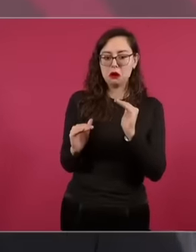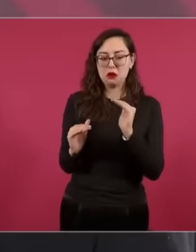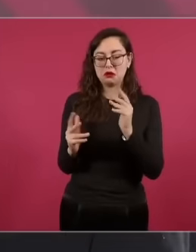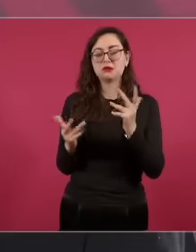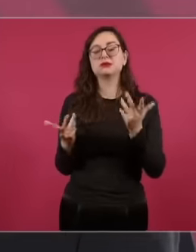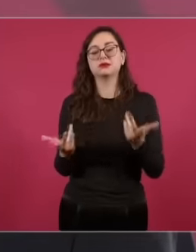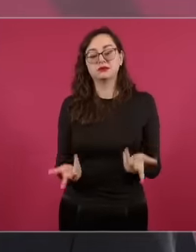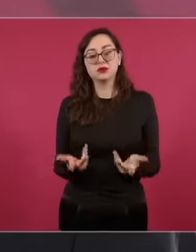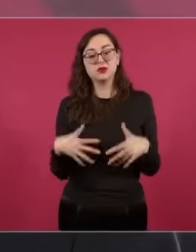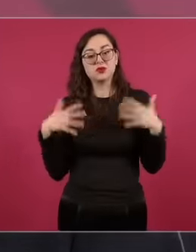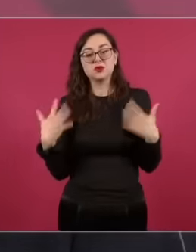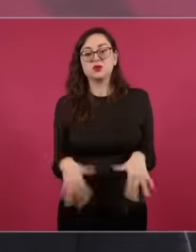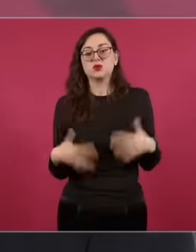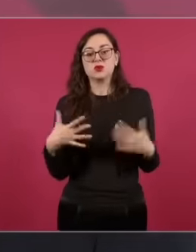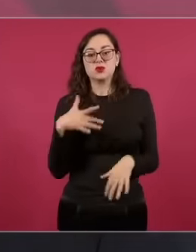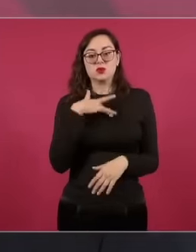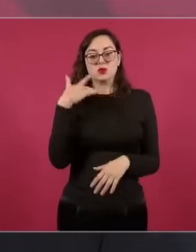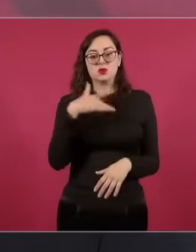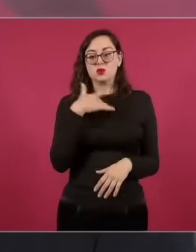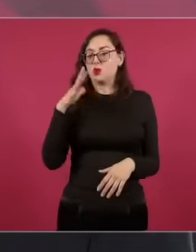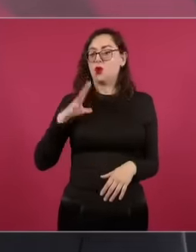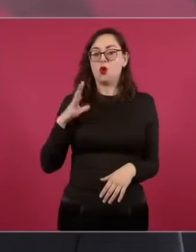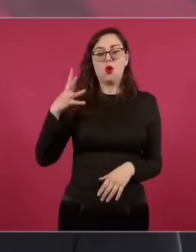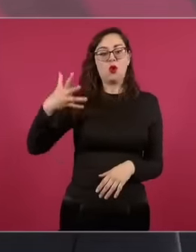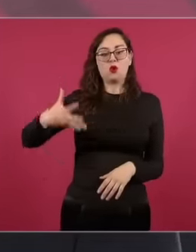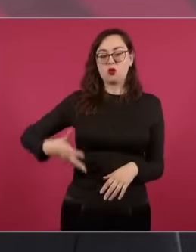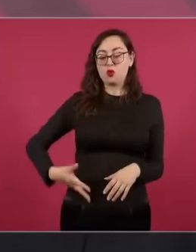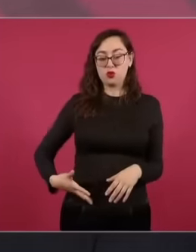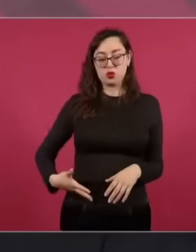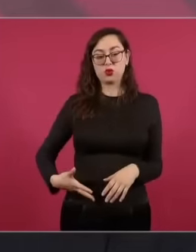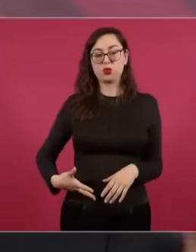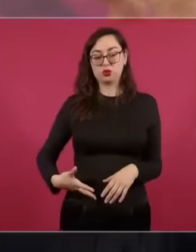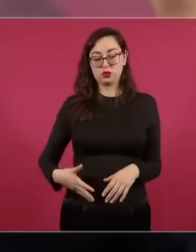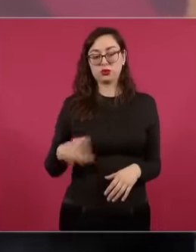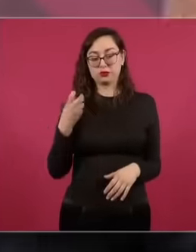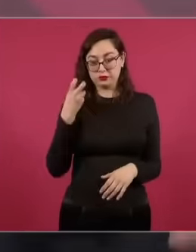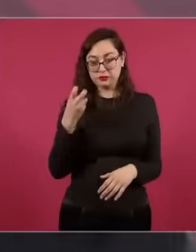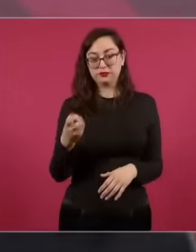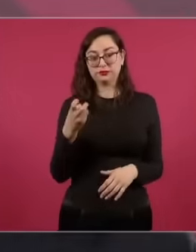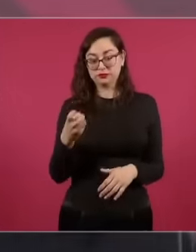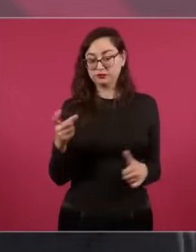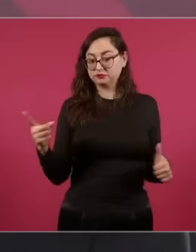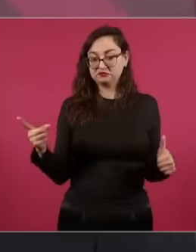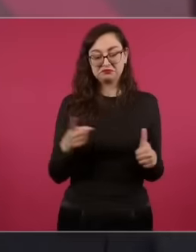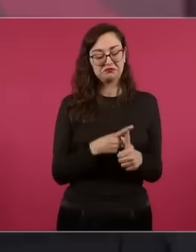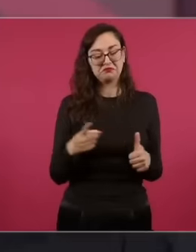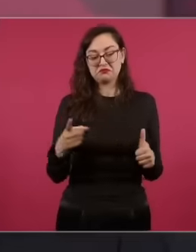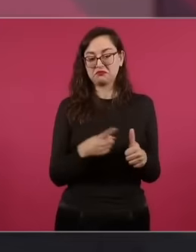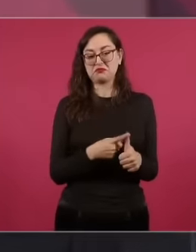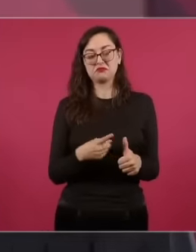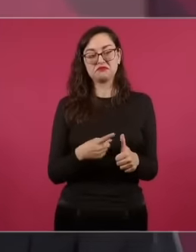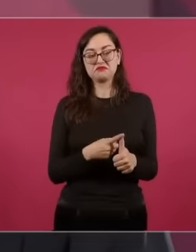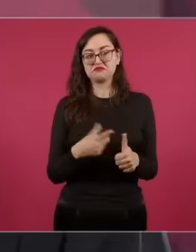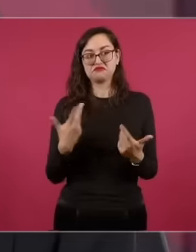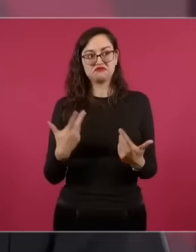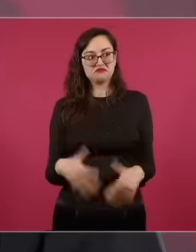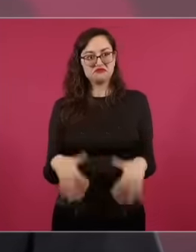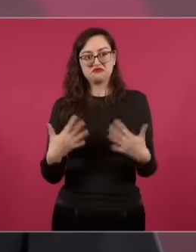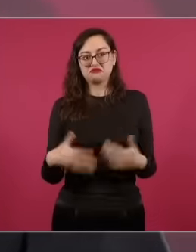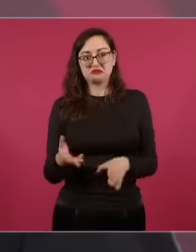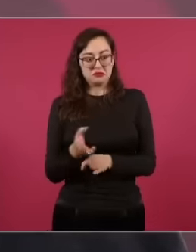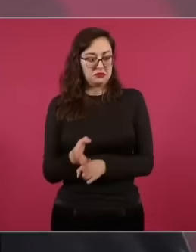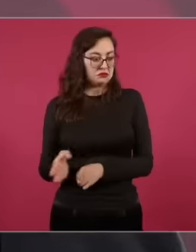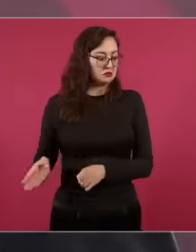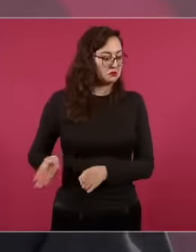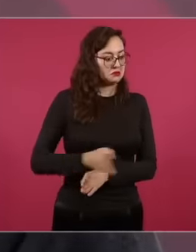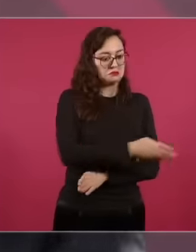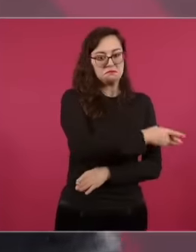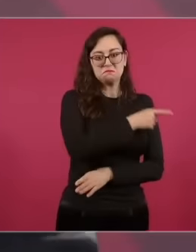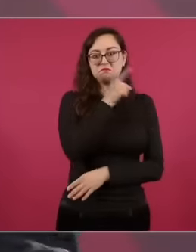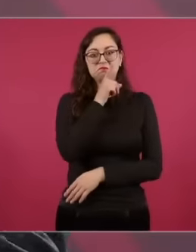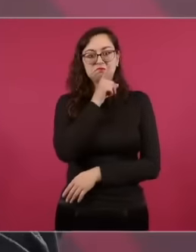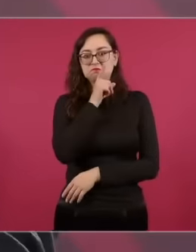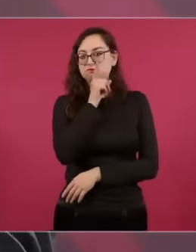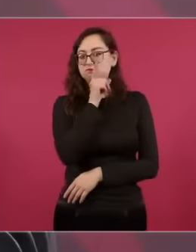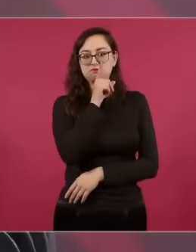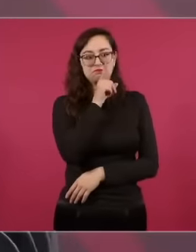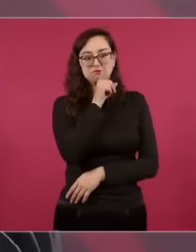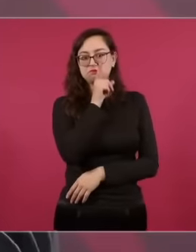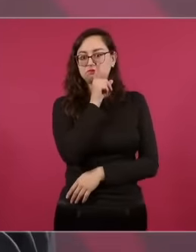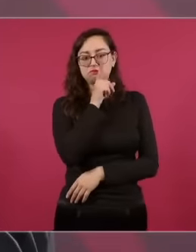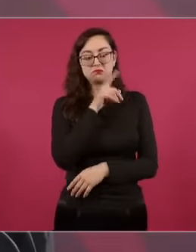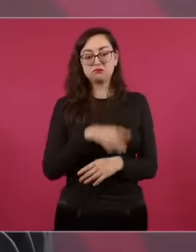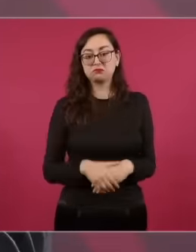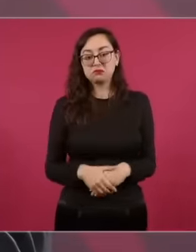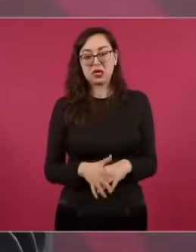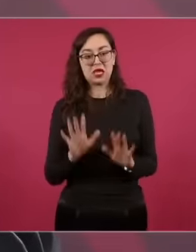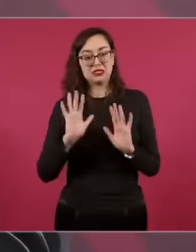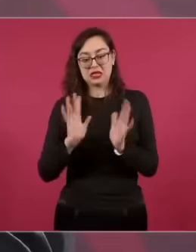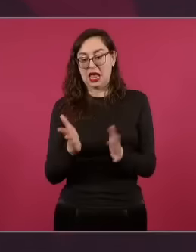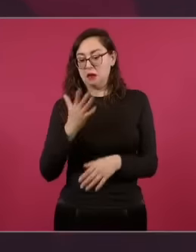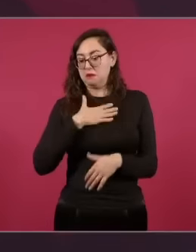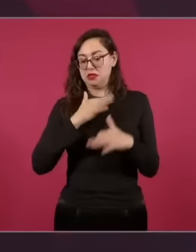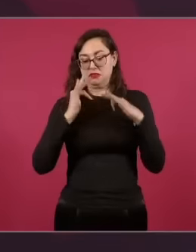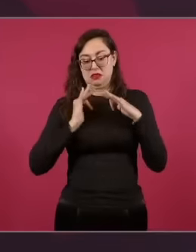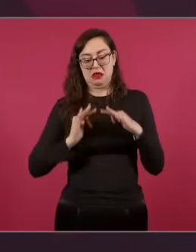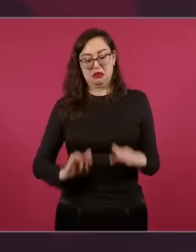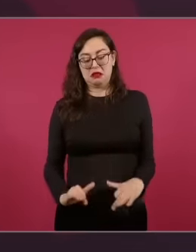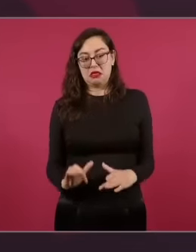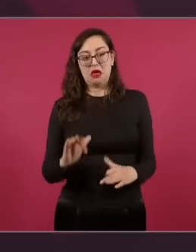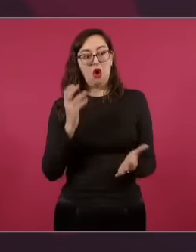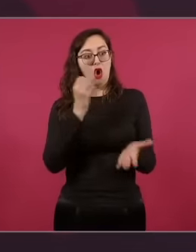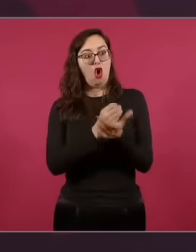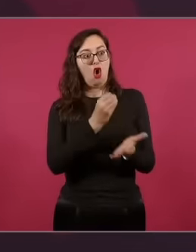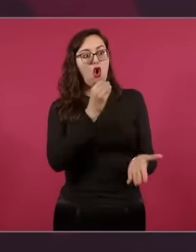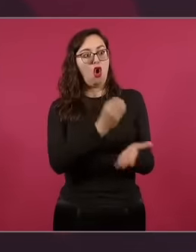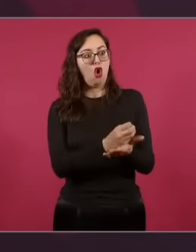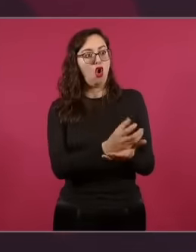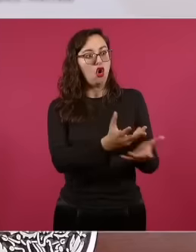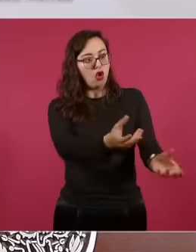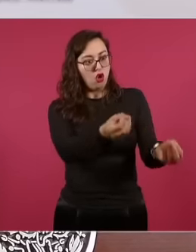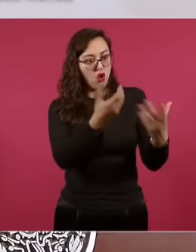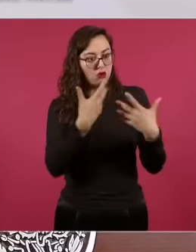a sign of pride. That cannot be achieved, not even with all the gold in the world. the satisfaction